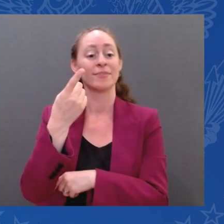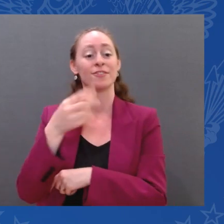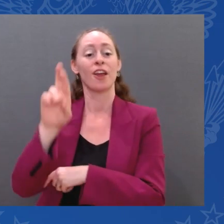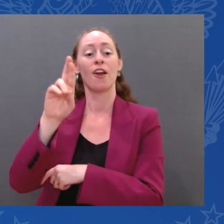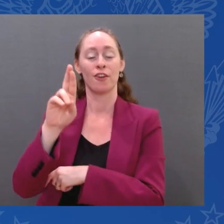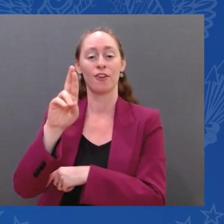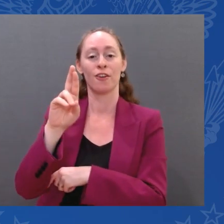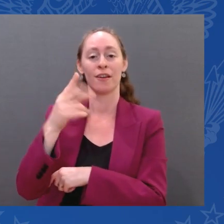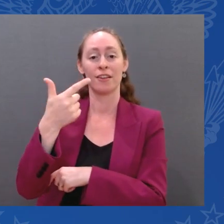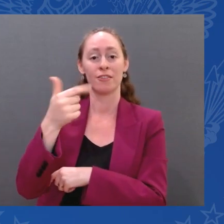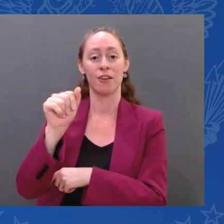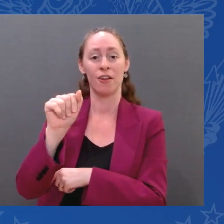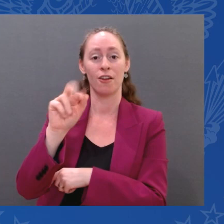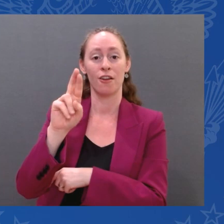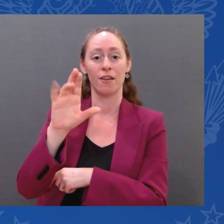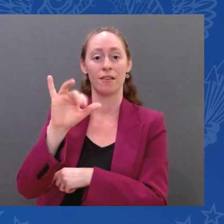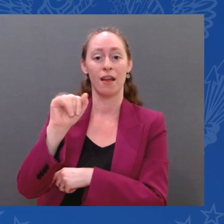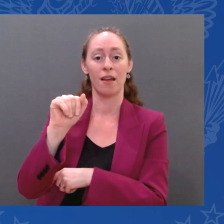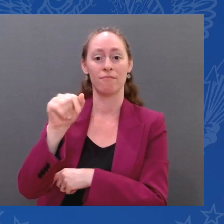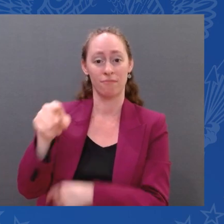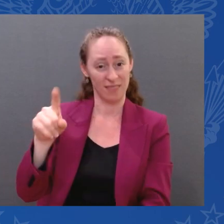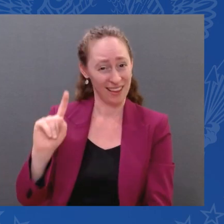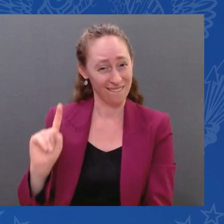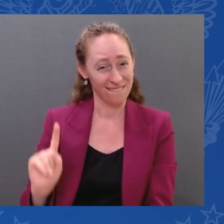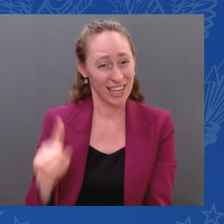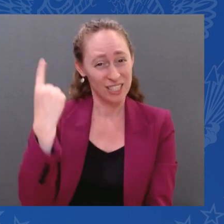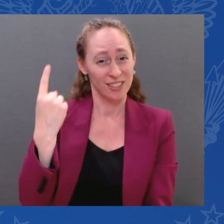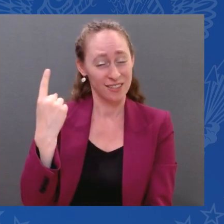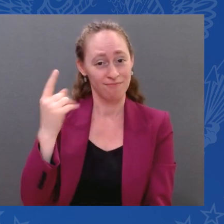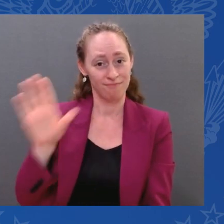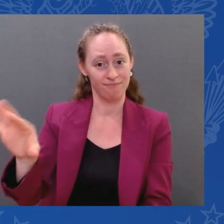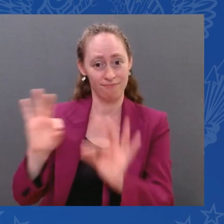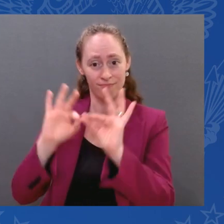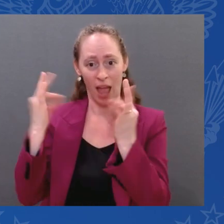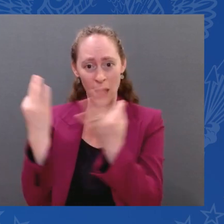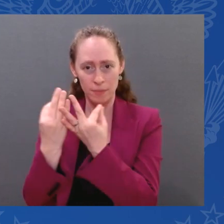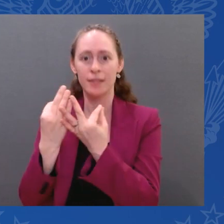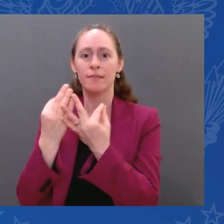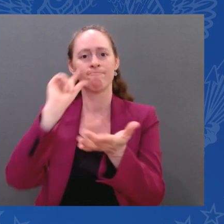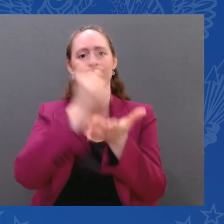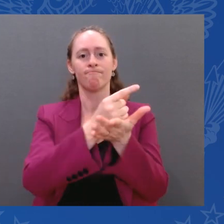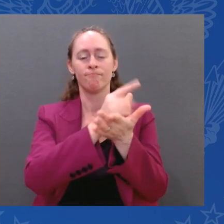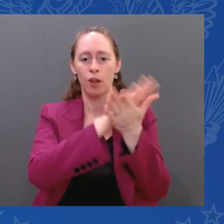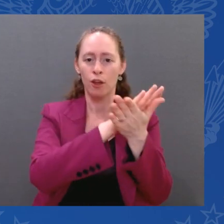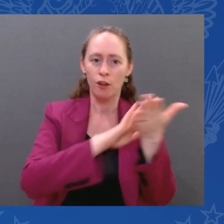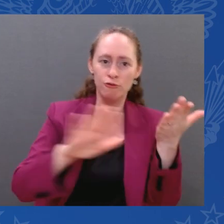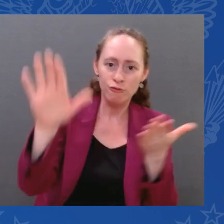and the first Mexican-American woman to lead an American college or university. Over two decades,